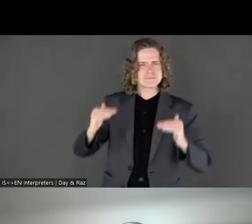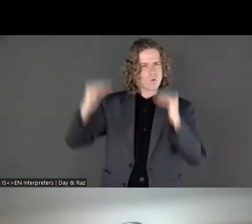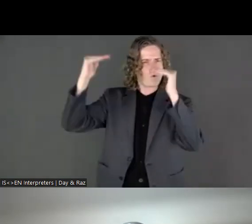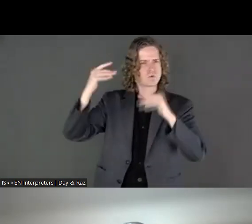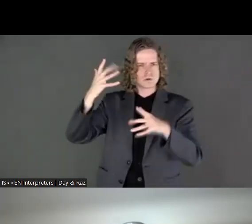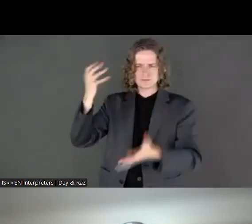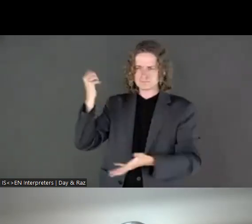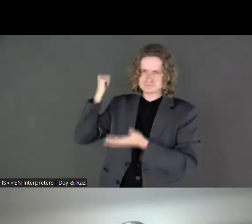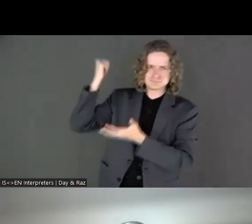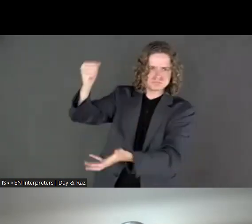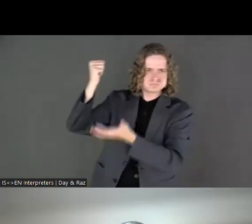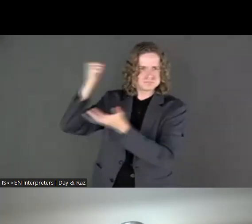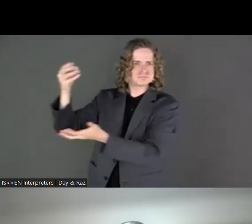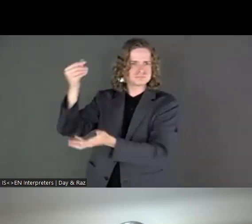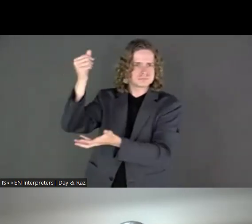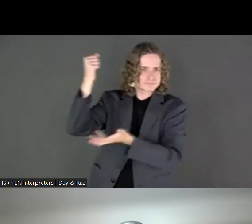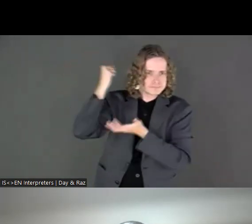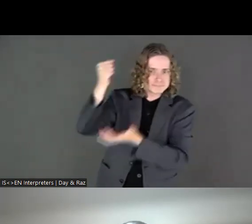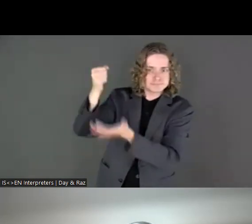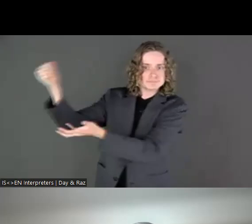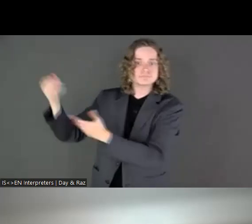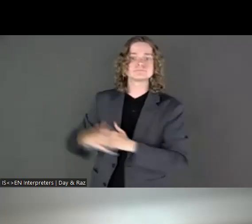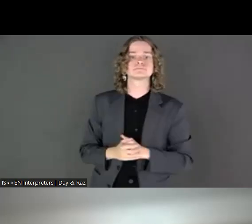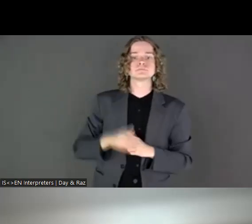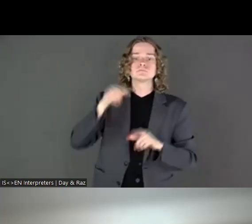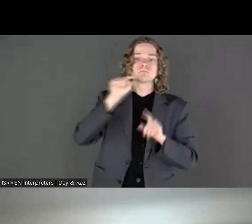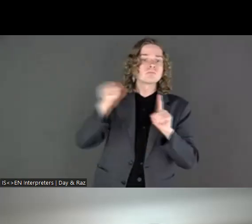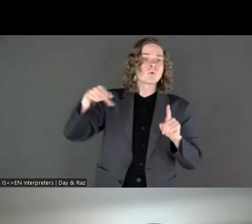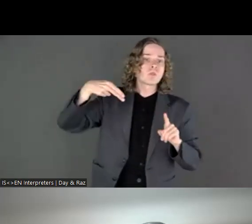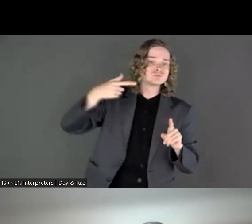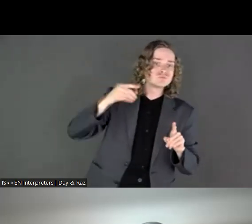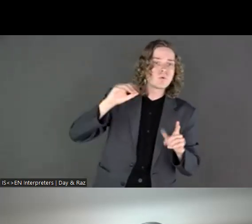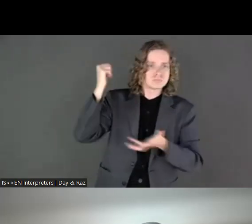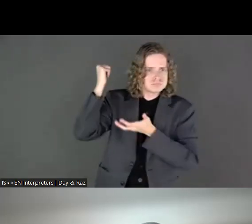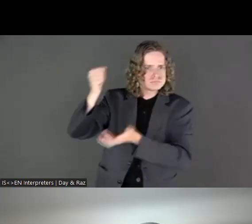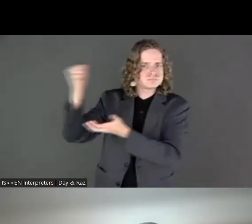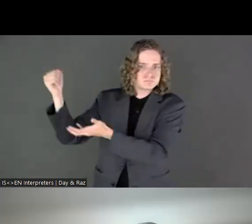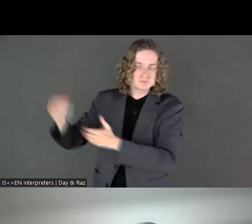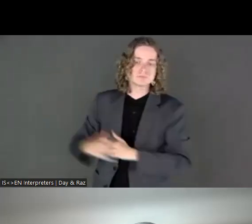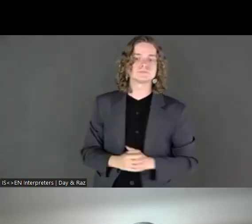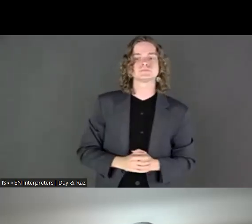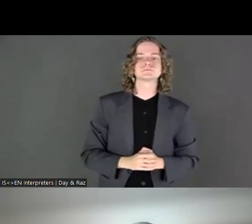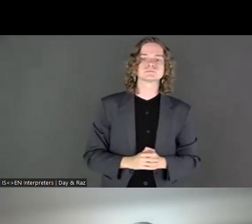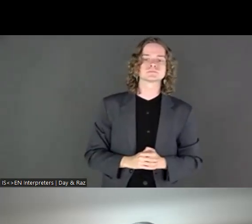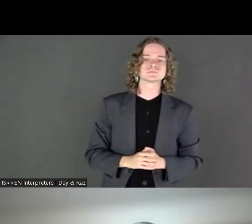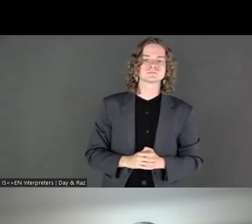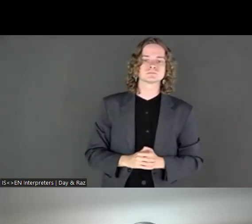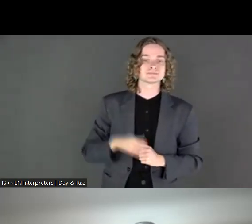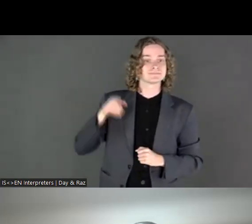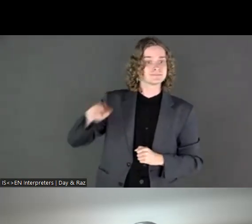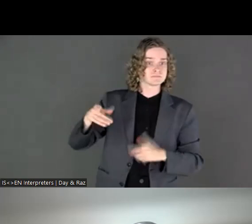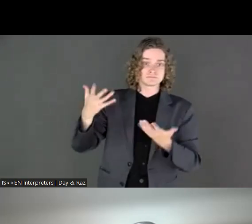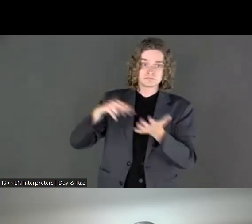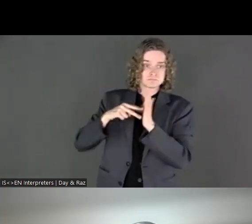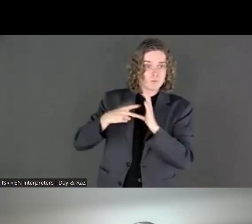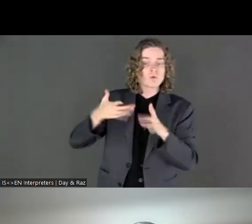includes all also local authorities. I want to share some thoughts in terms of some tools that